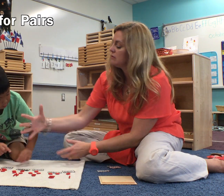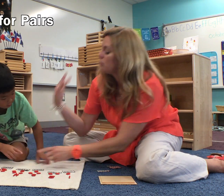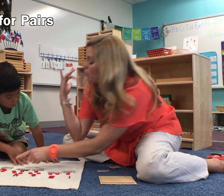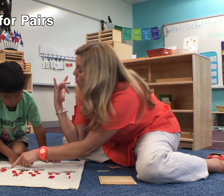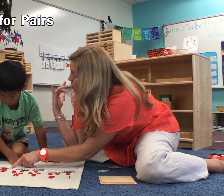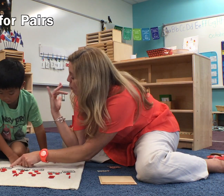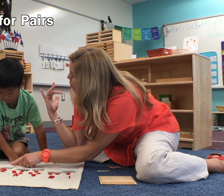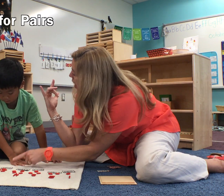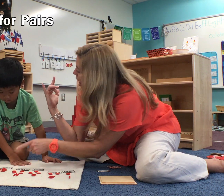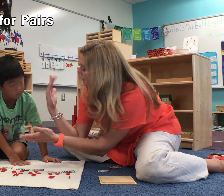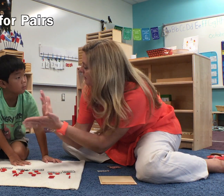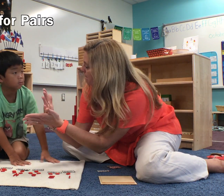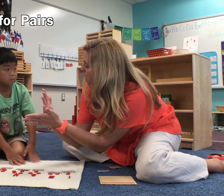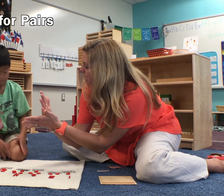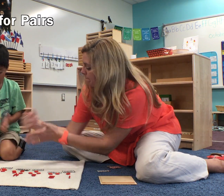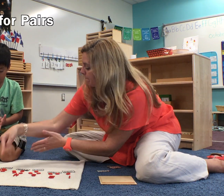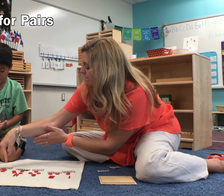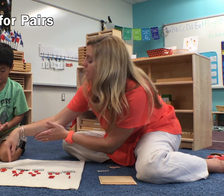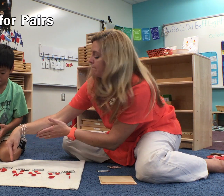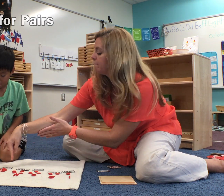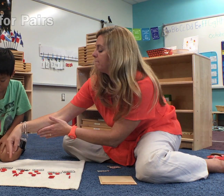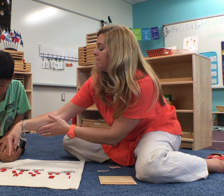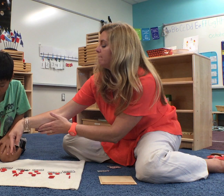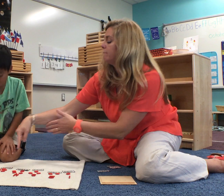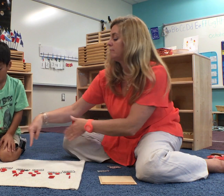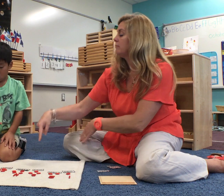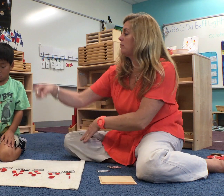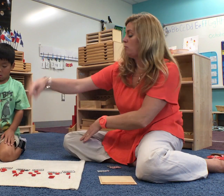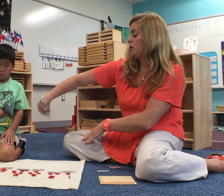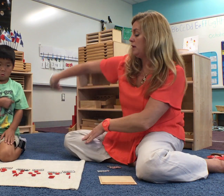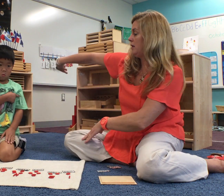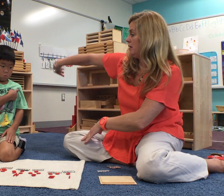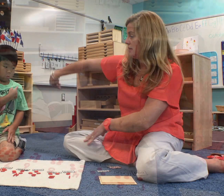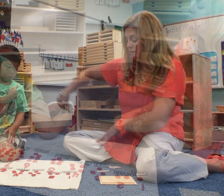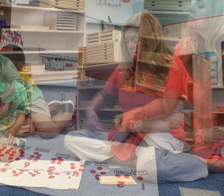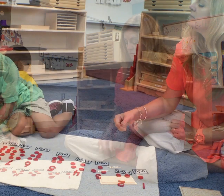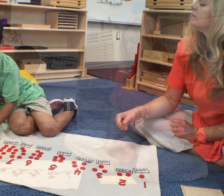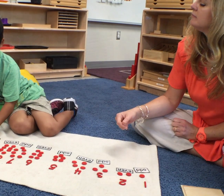Why? you stopped. This one goes through in pairs.